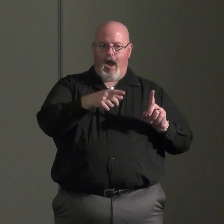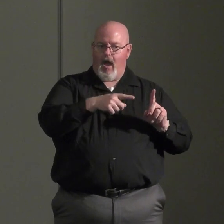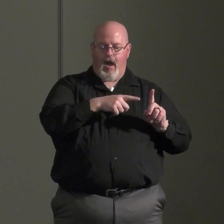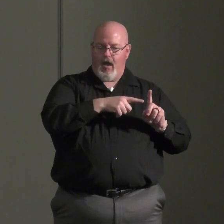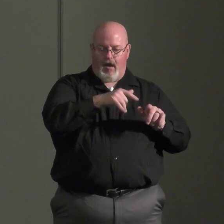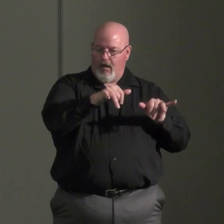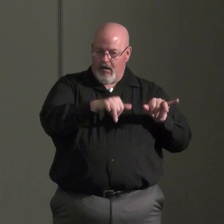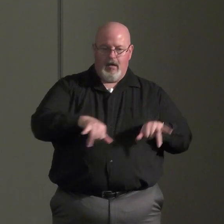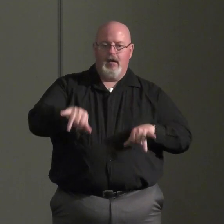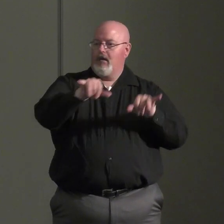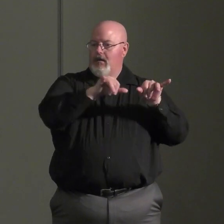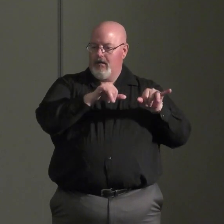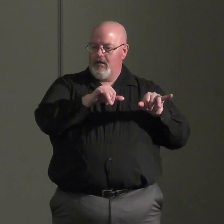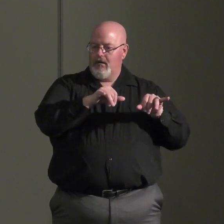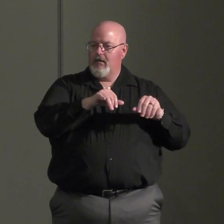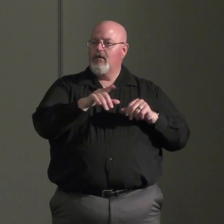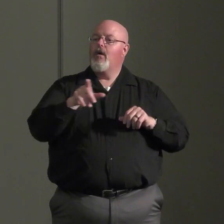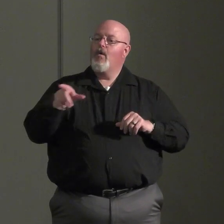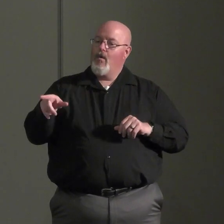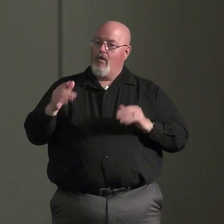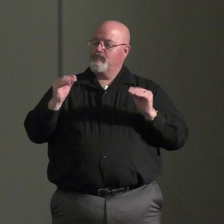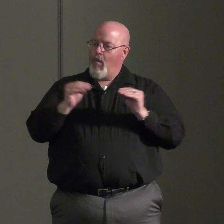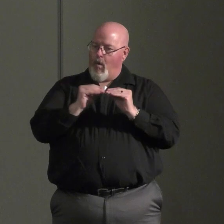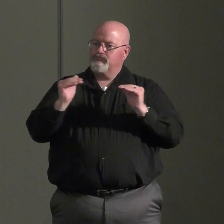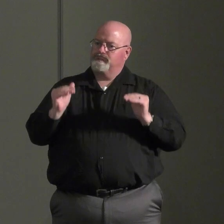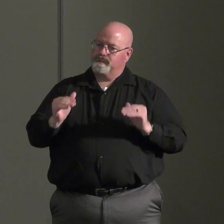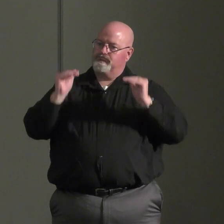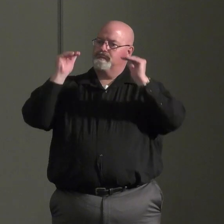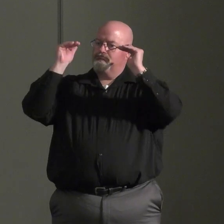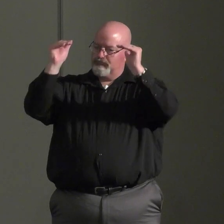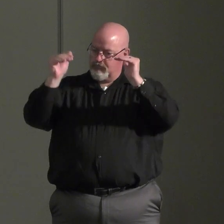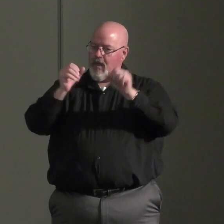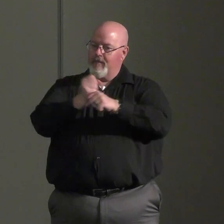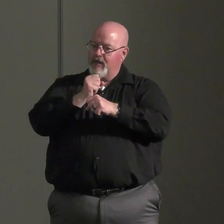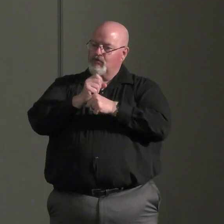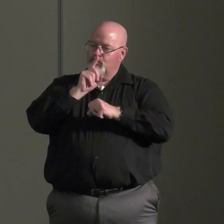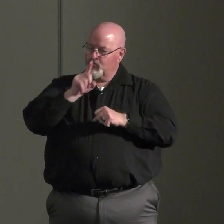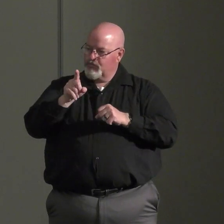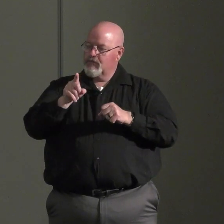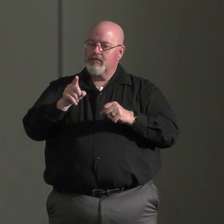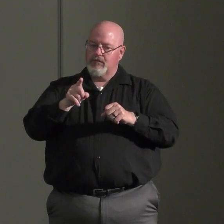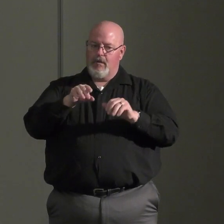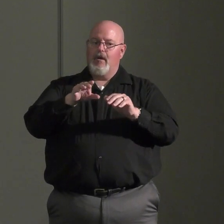that is what I hear. You are going above and beyond that and accommodate those with